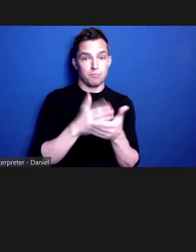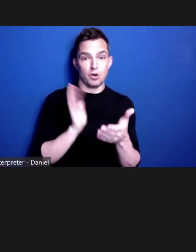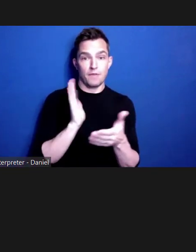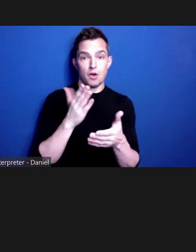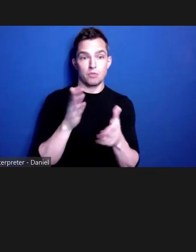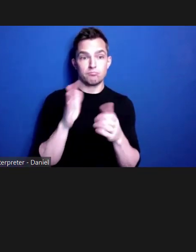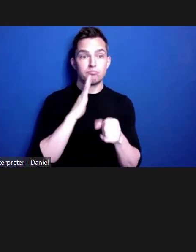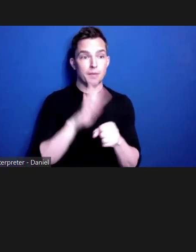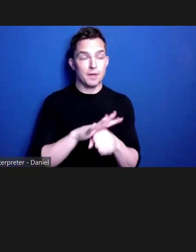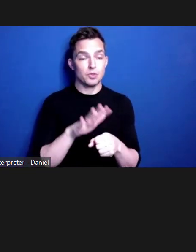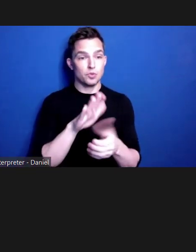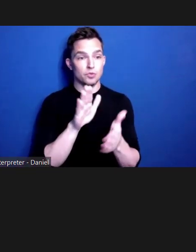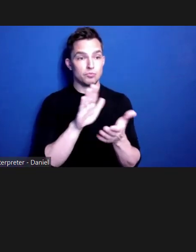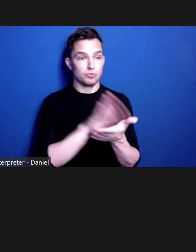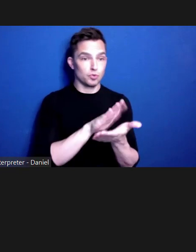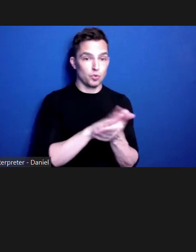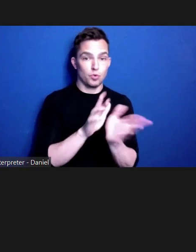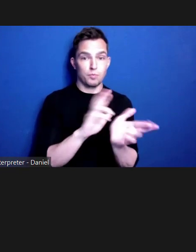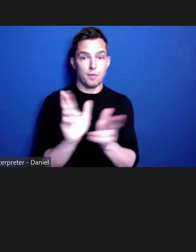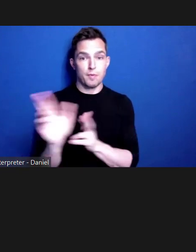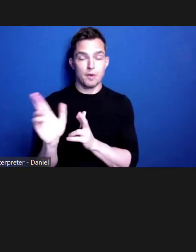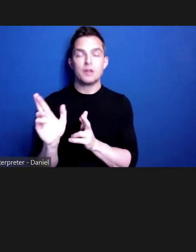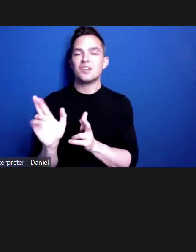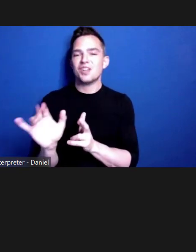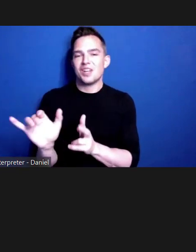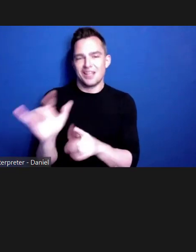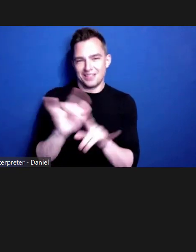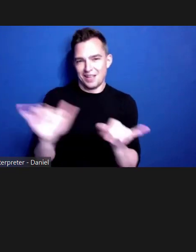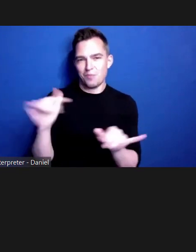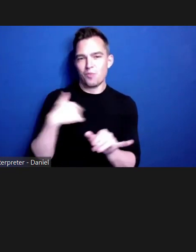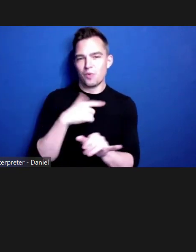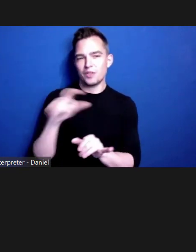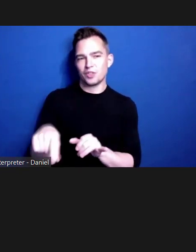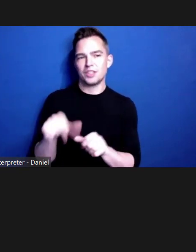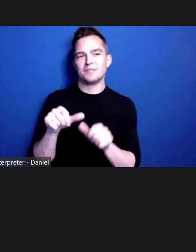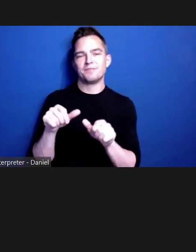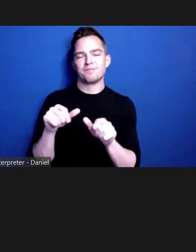part of school readiness, we should be equally conscientious in